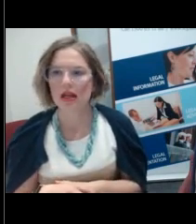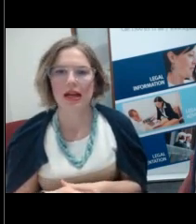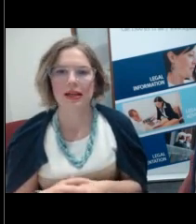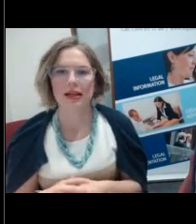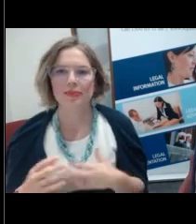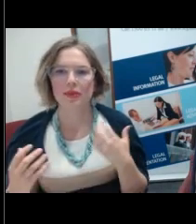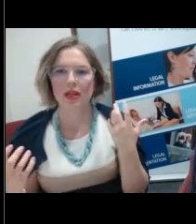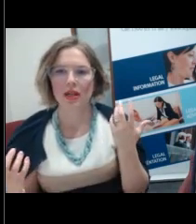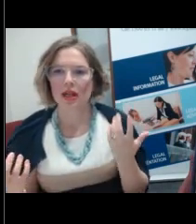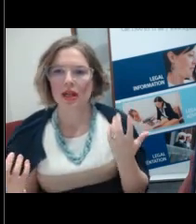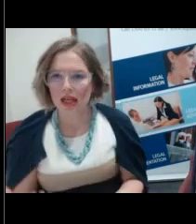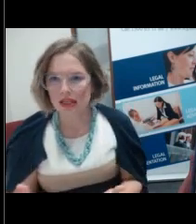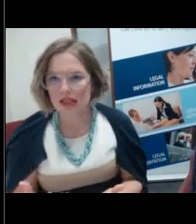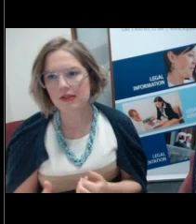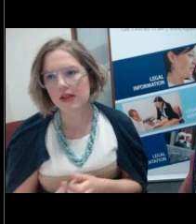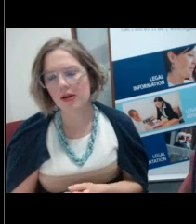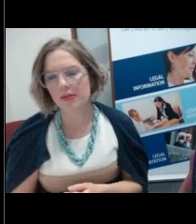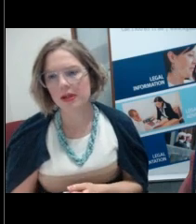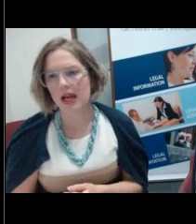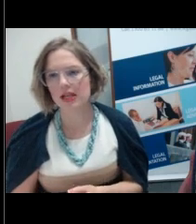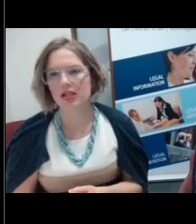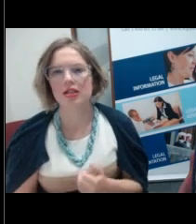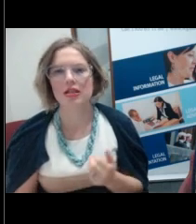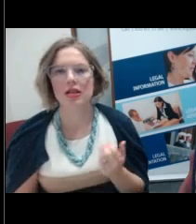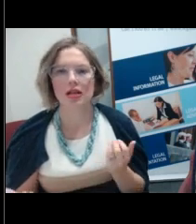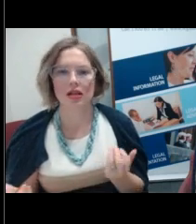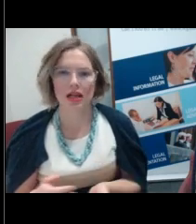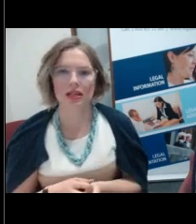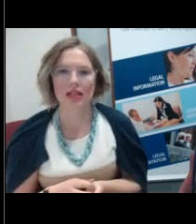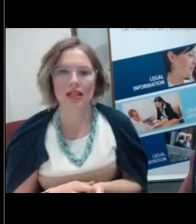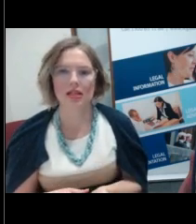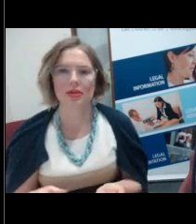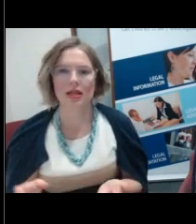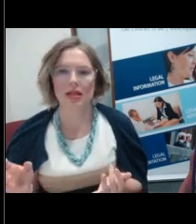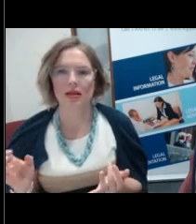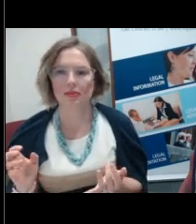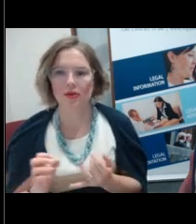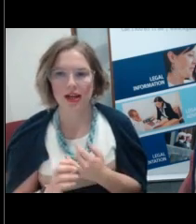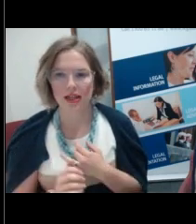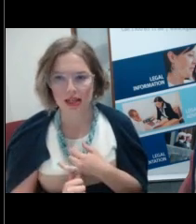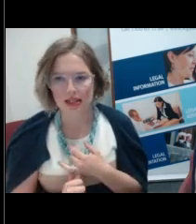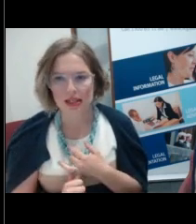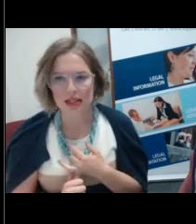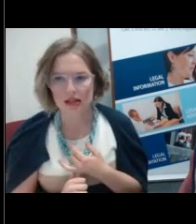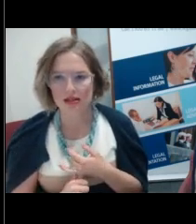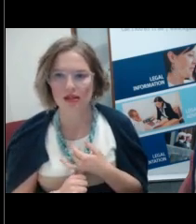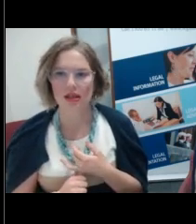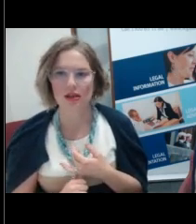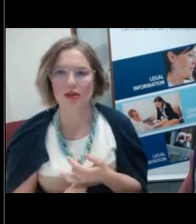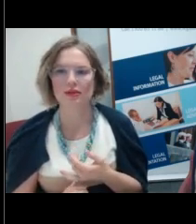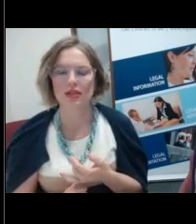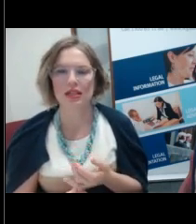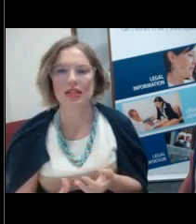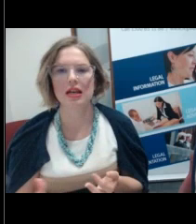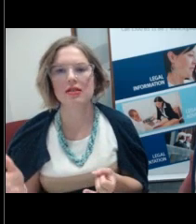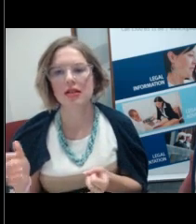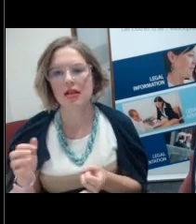In a DVO application, a client needs to be providing their details. So the aggrieved's details.